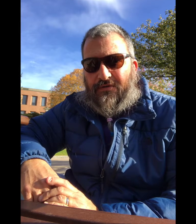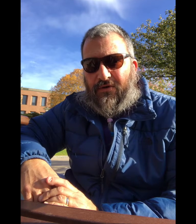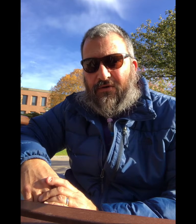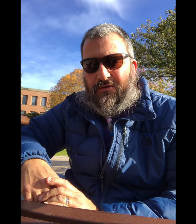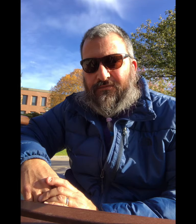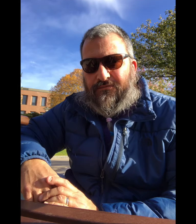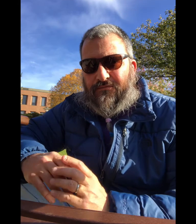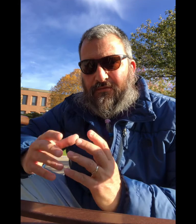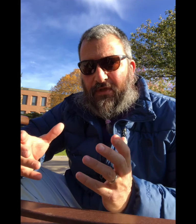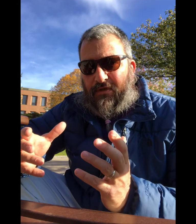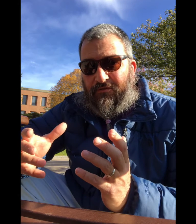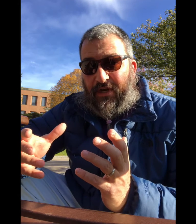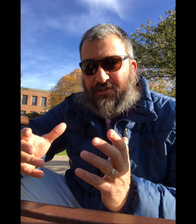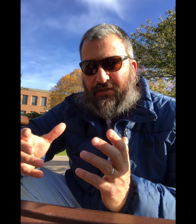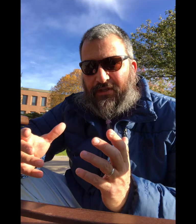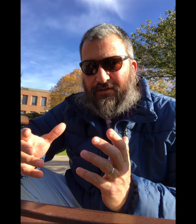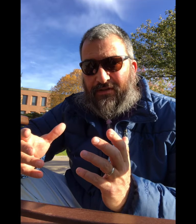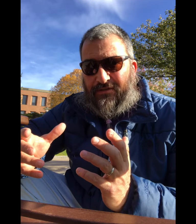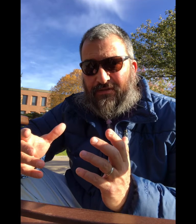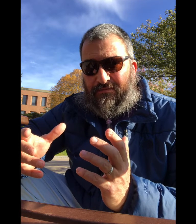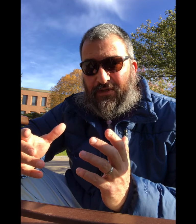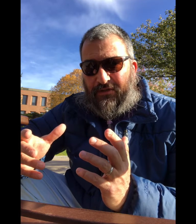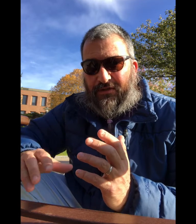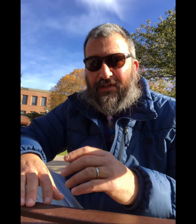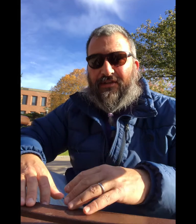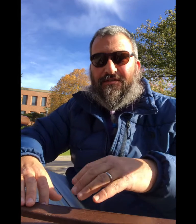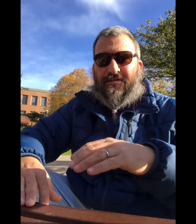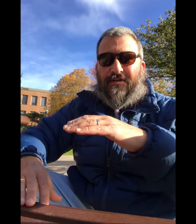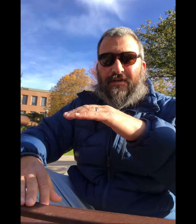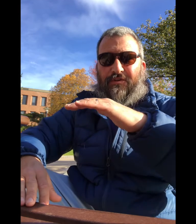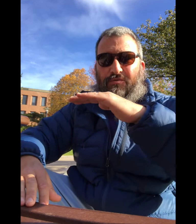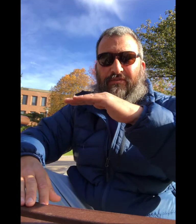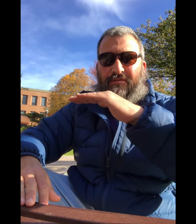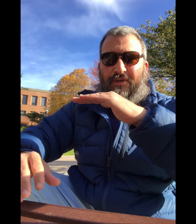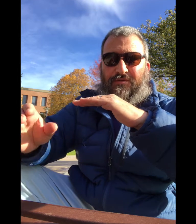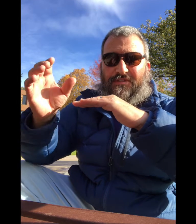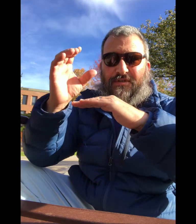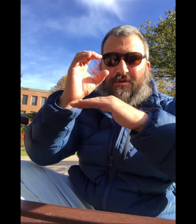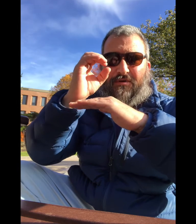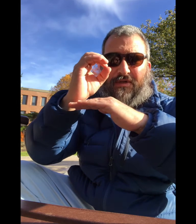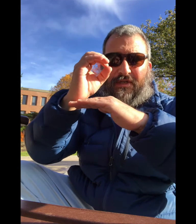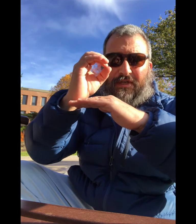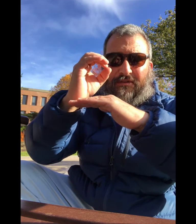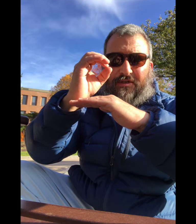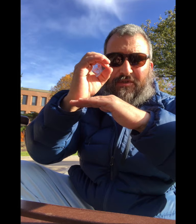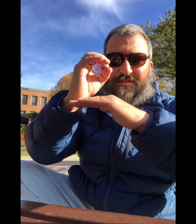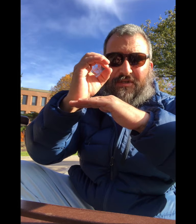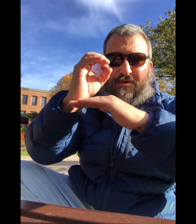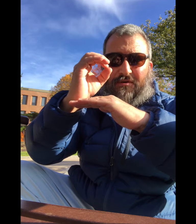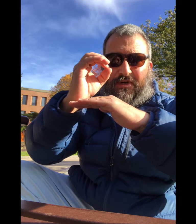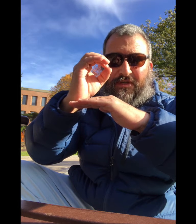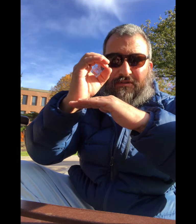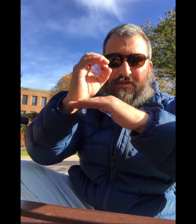So fractionally things might look like this. If the derivative equals zero there can be a zero in the